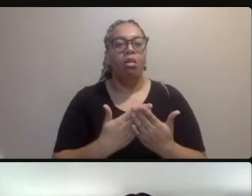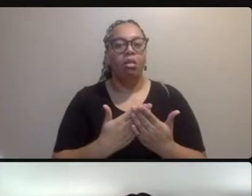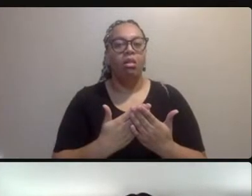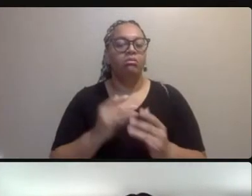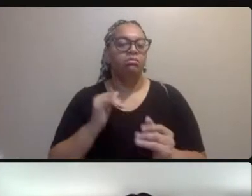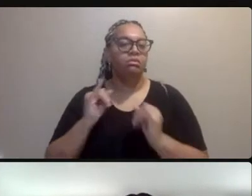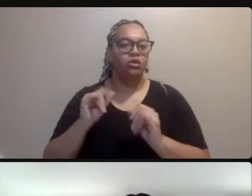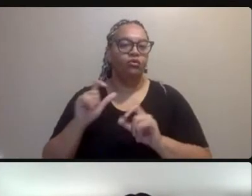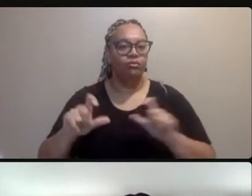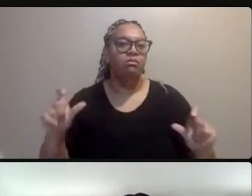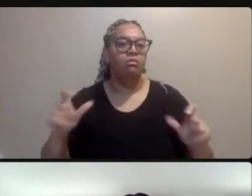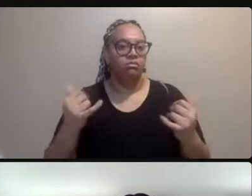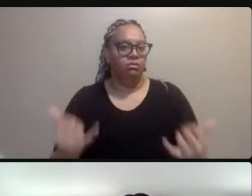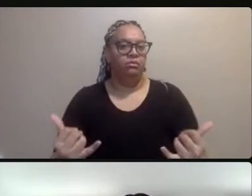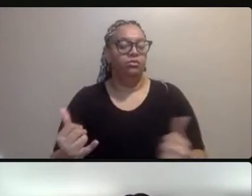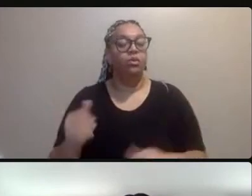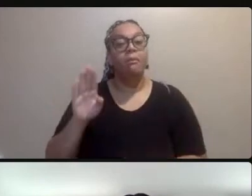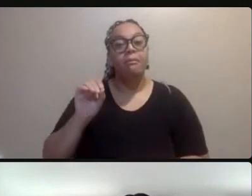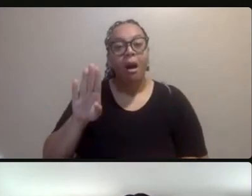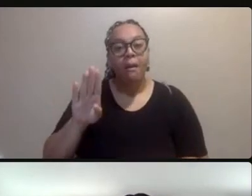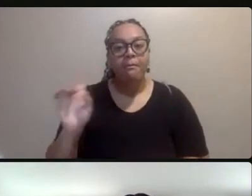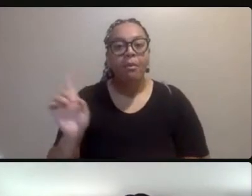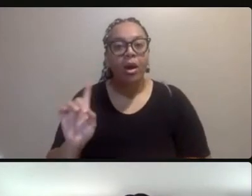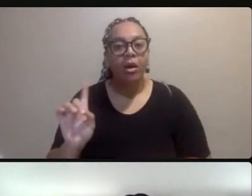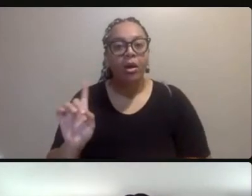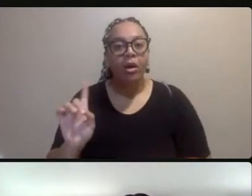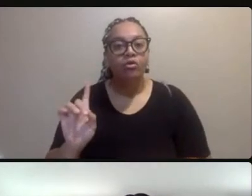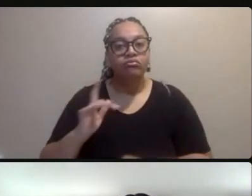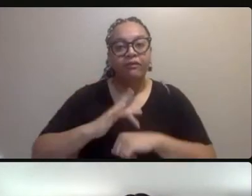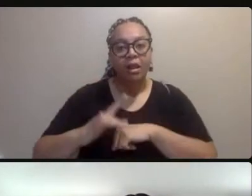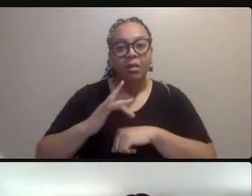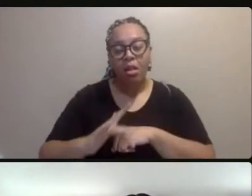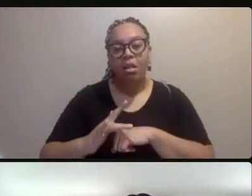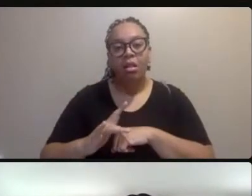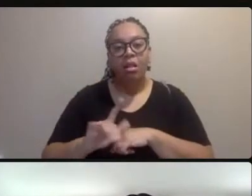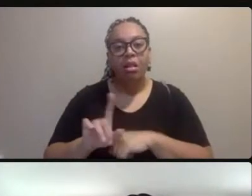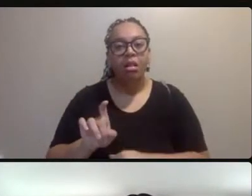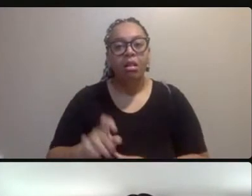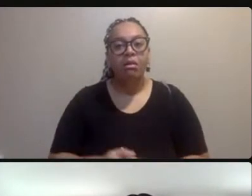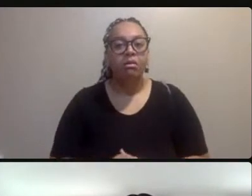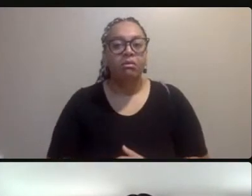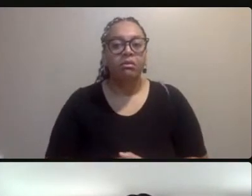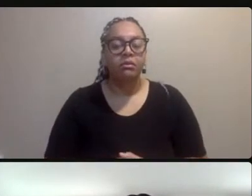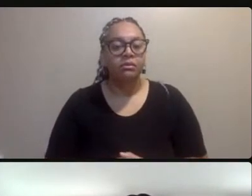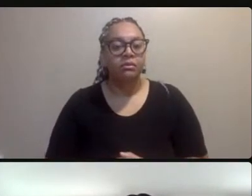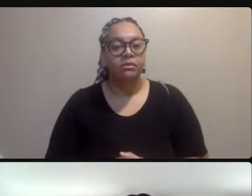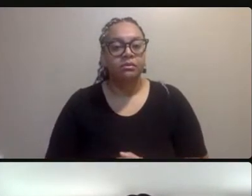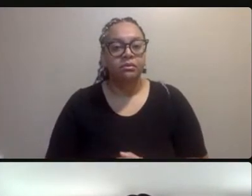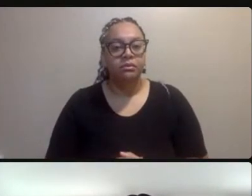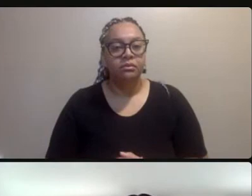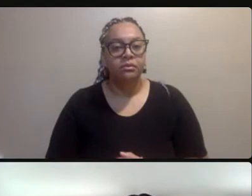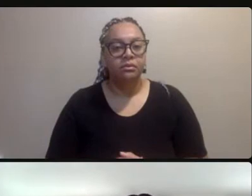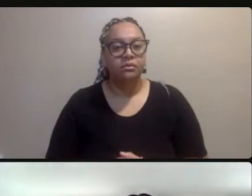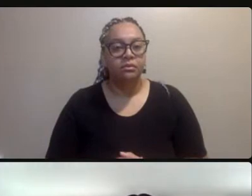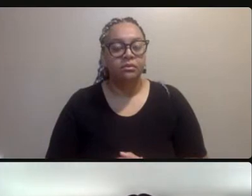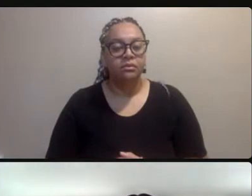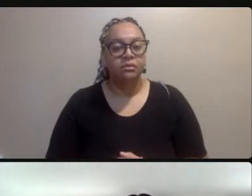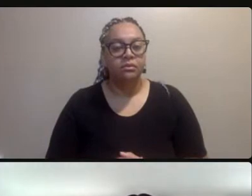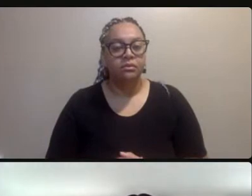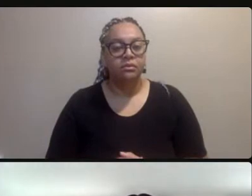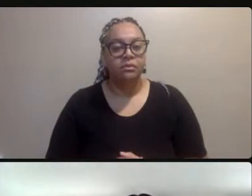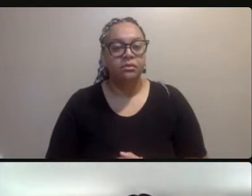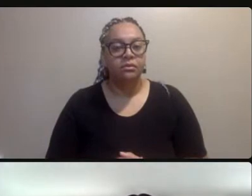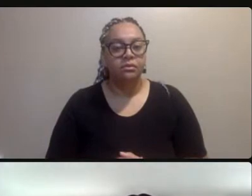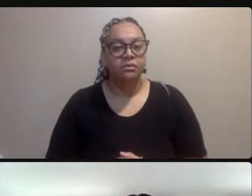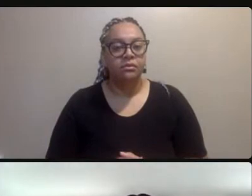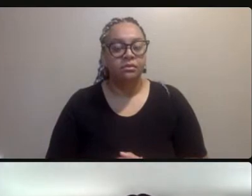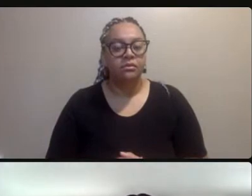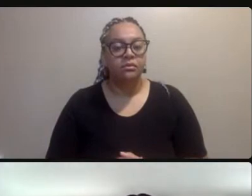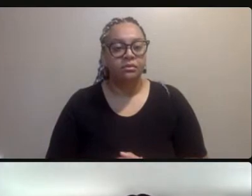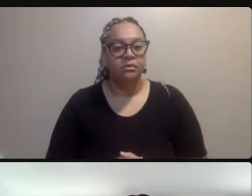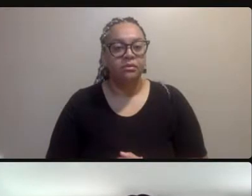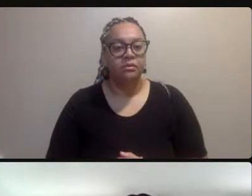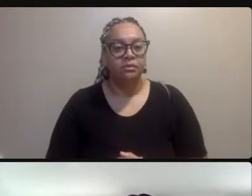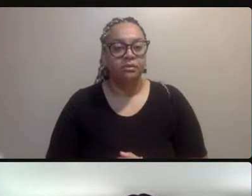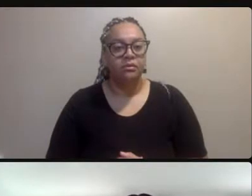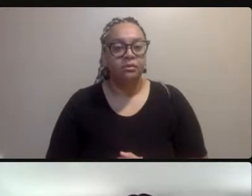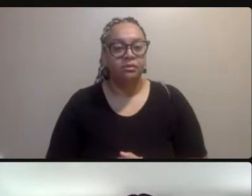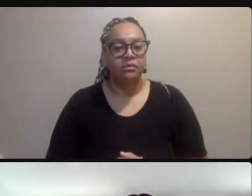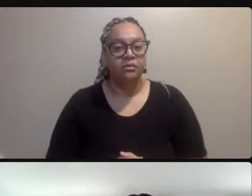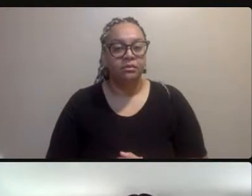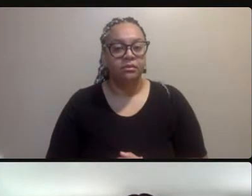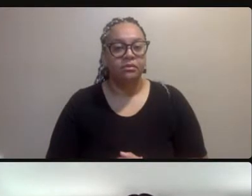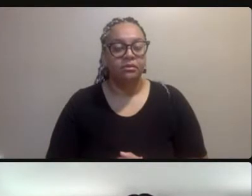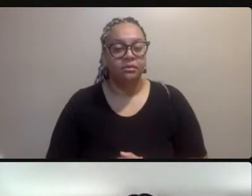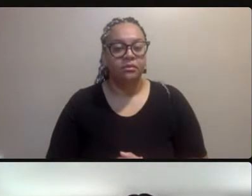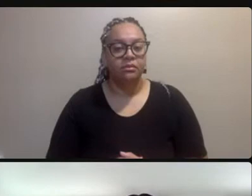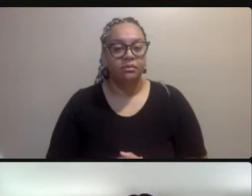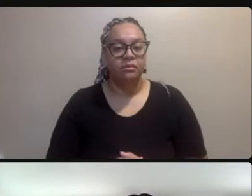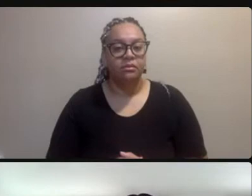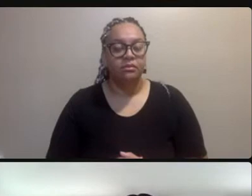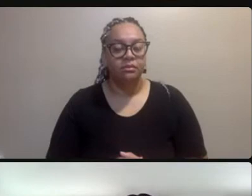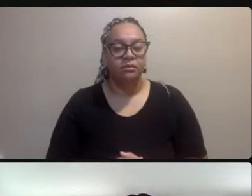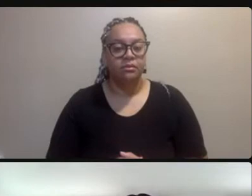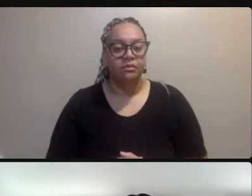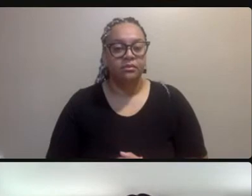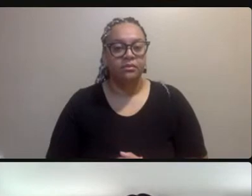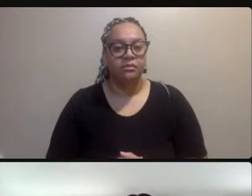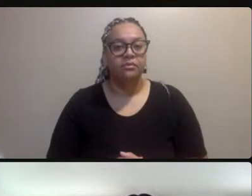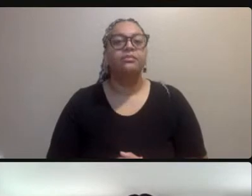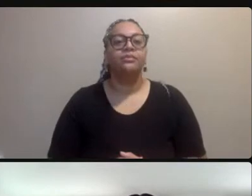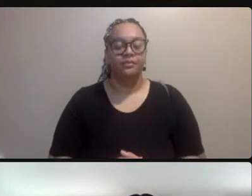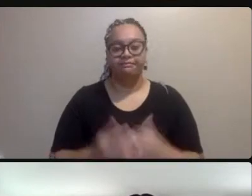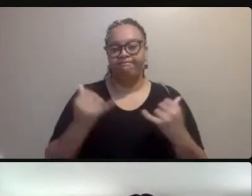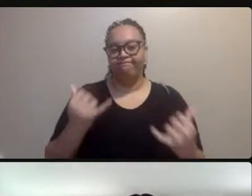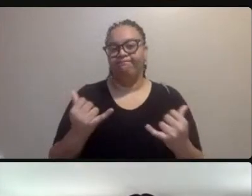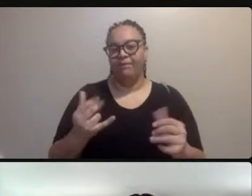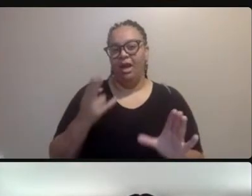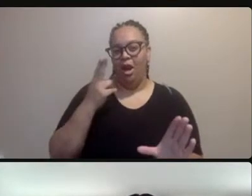GIVEN TO ALL THE CANDIDATES IN